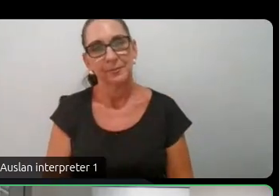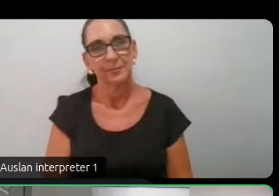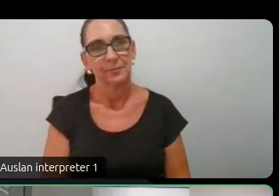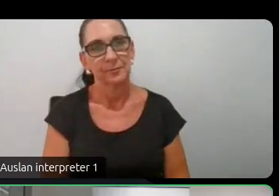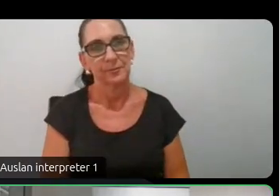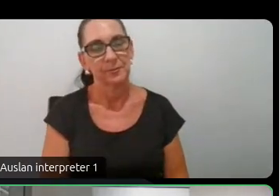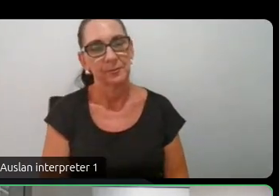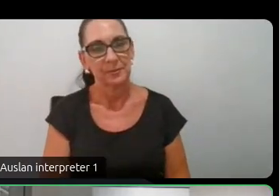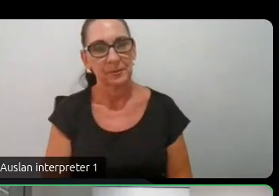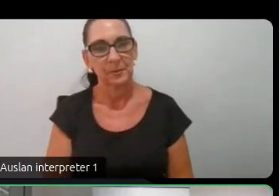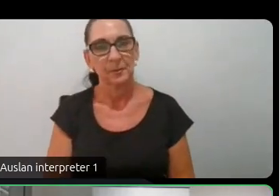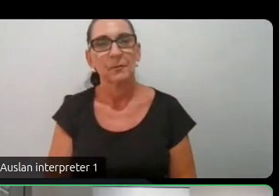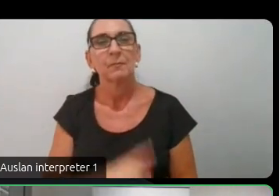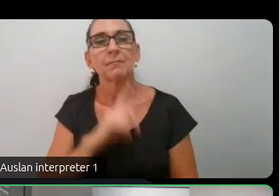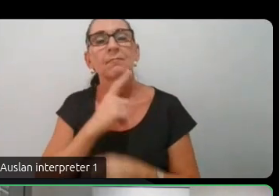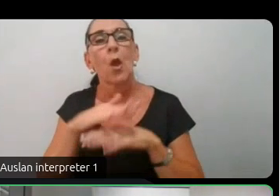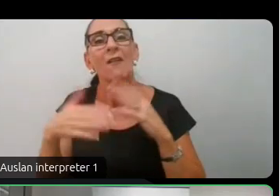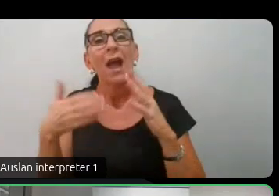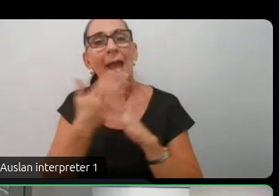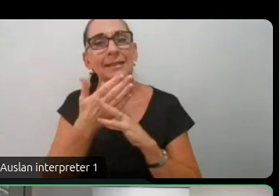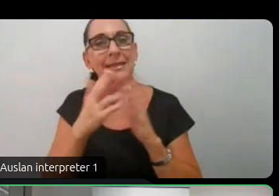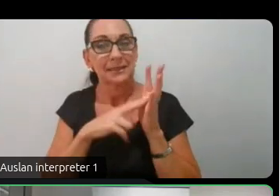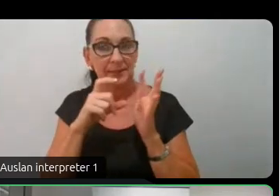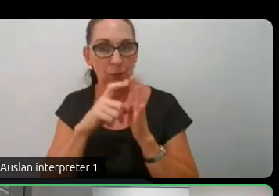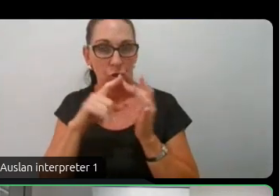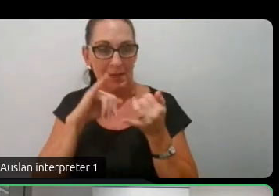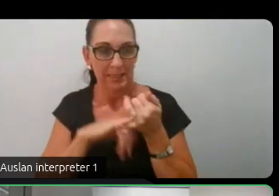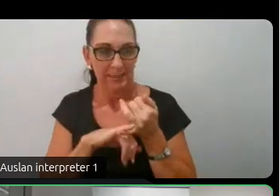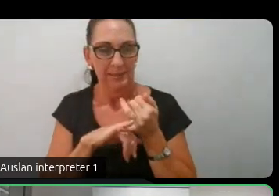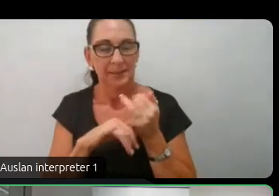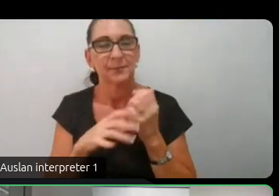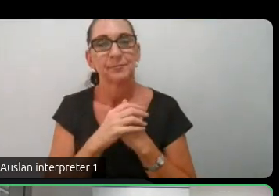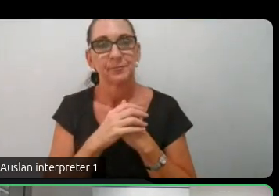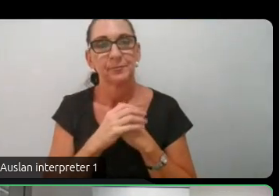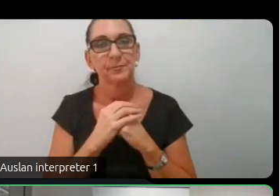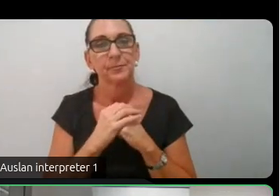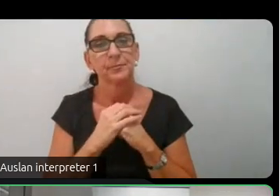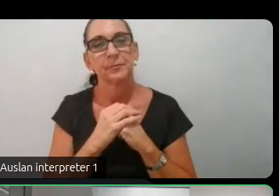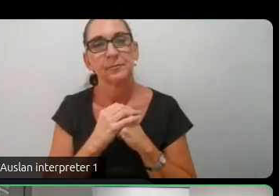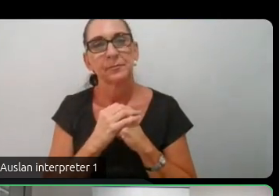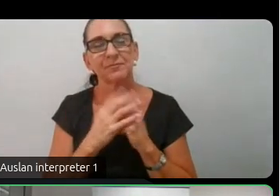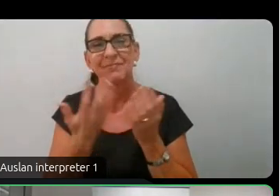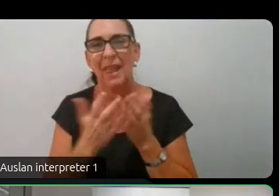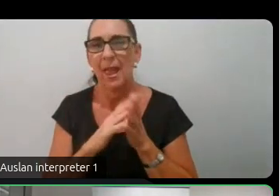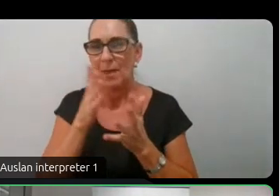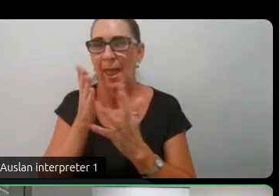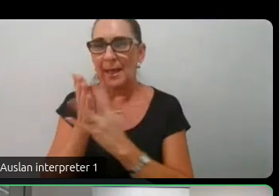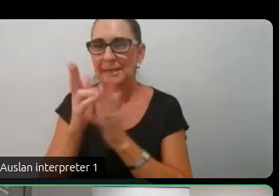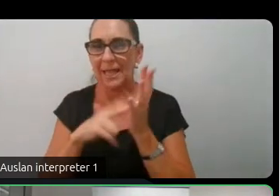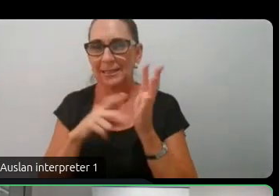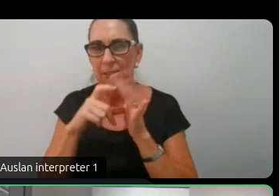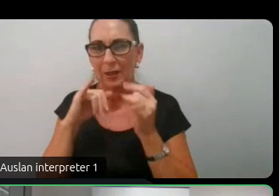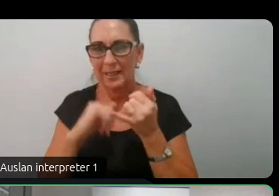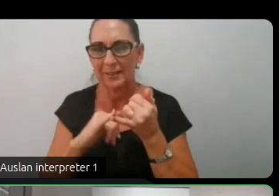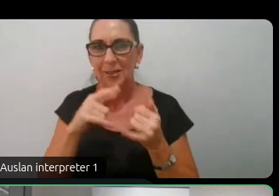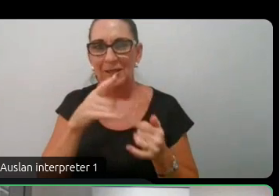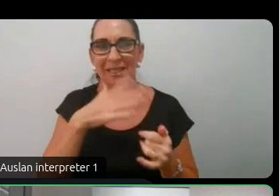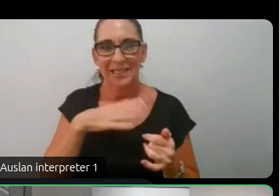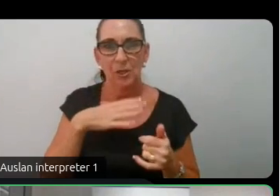talk about accessing the NDIS. So, uh to access the NDIS, first you have to meet age and location